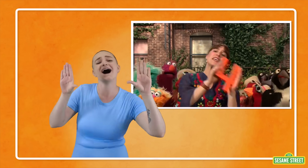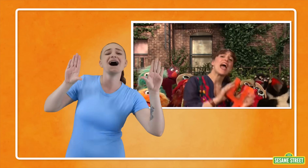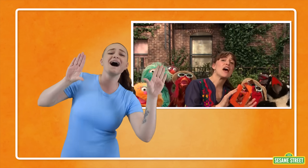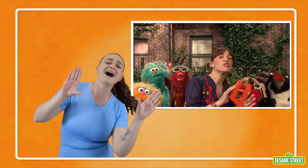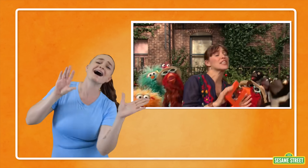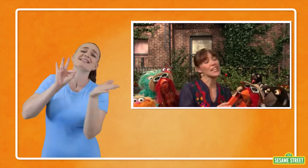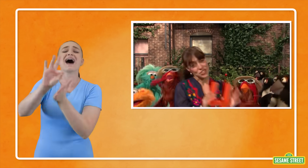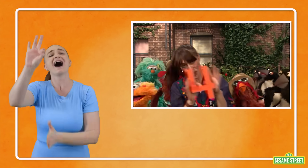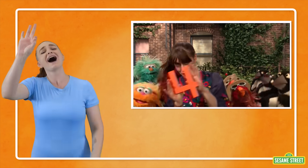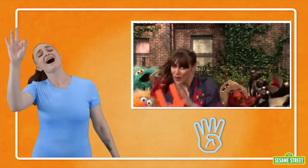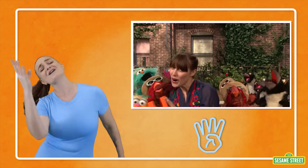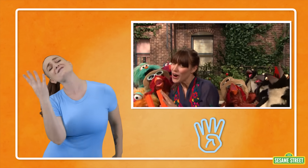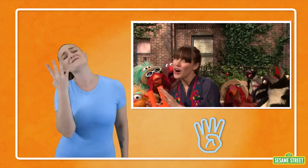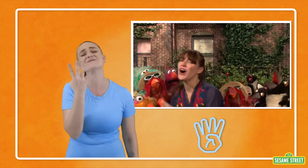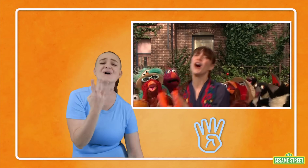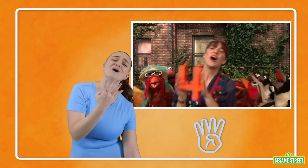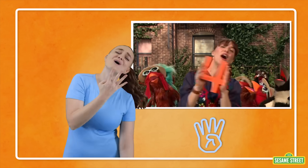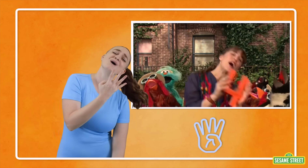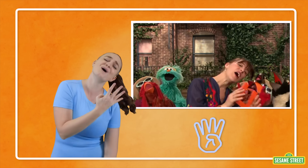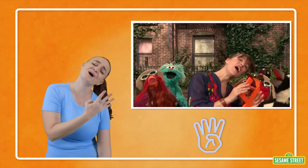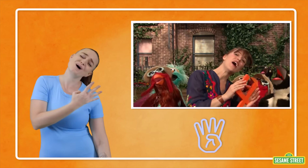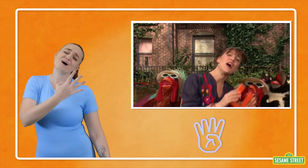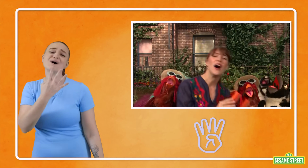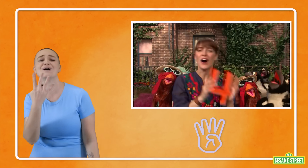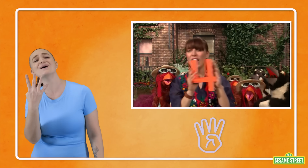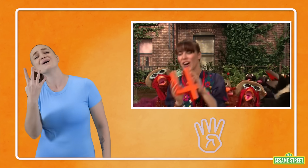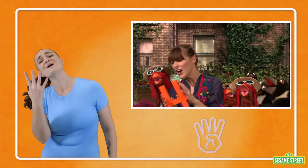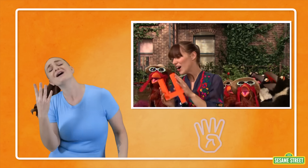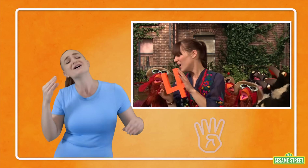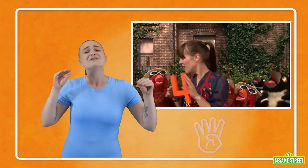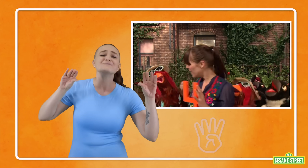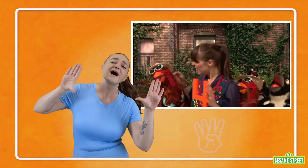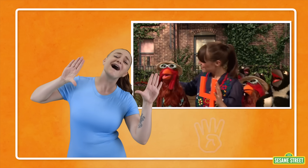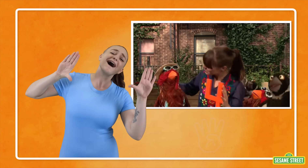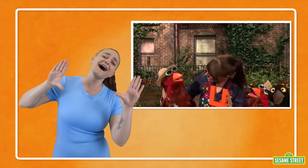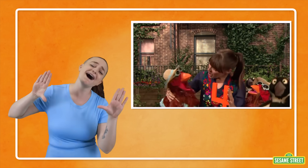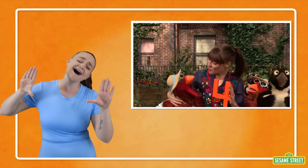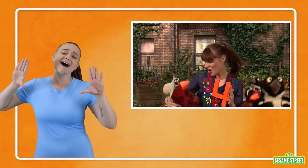We're counting to four